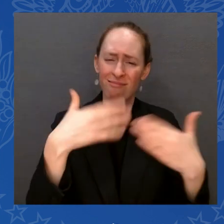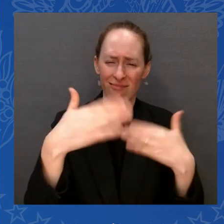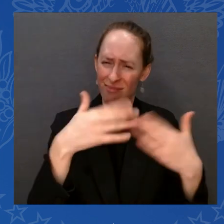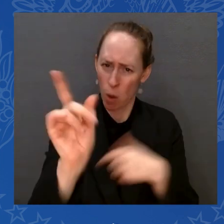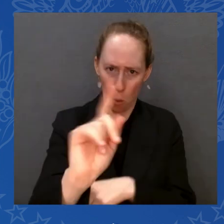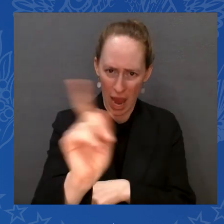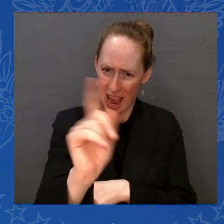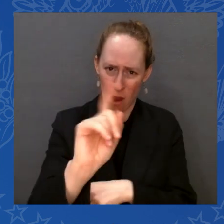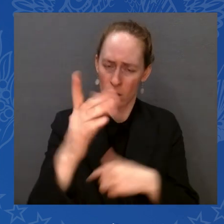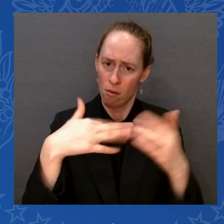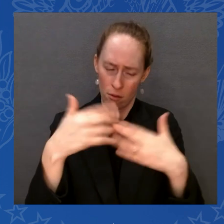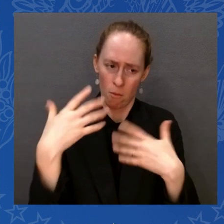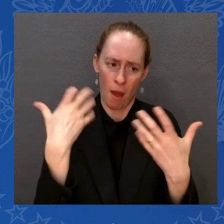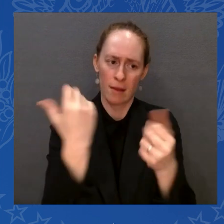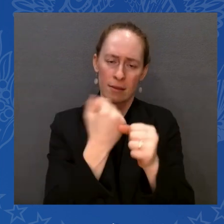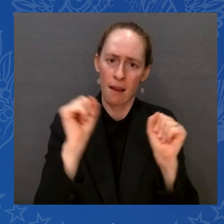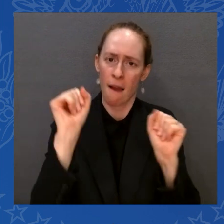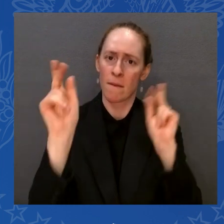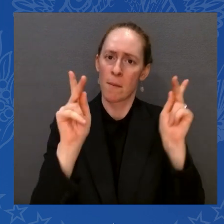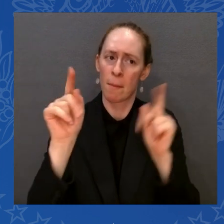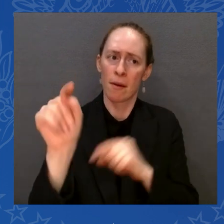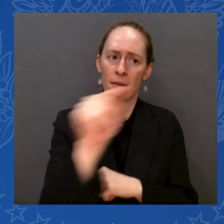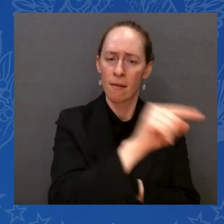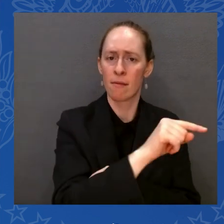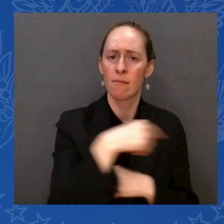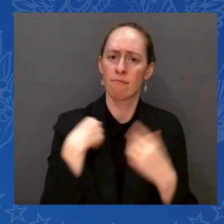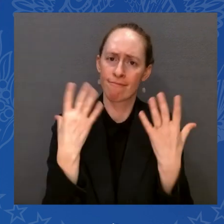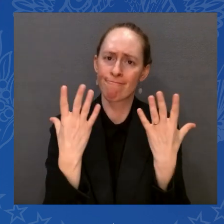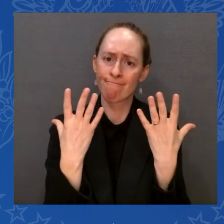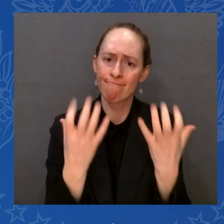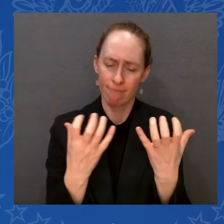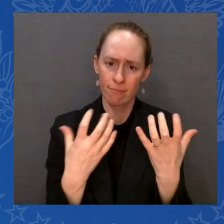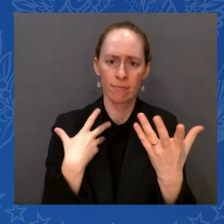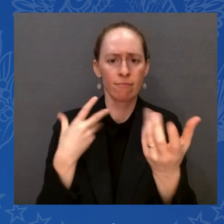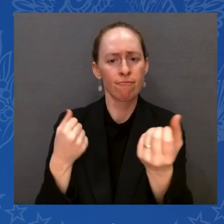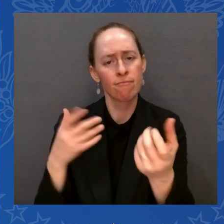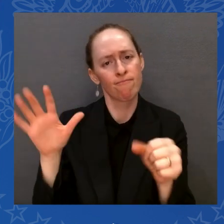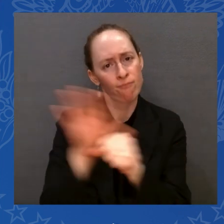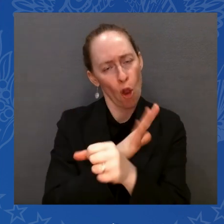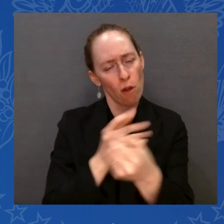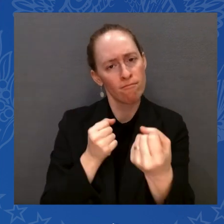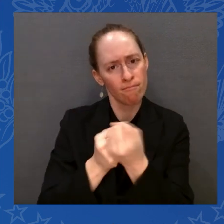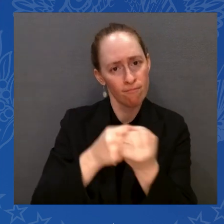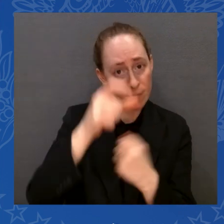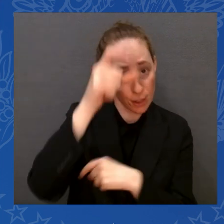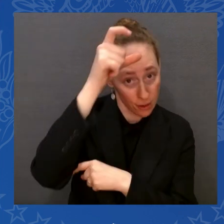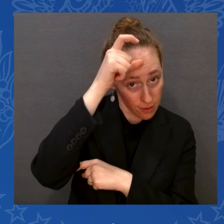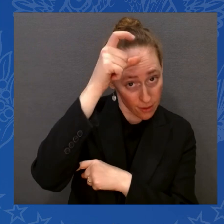to supporting the people of Turkey and Syria in this time of need. Last night -- last night,